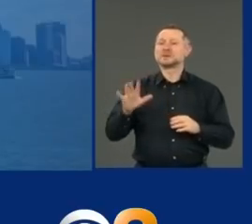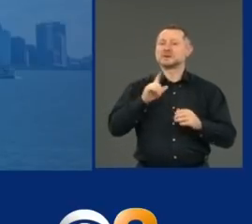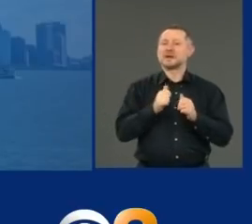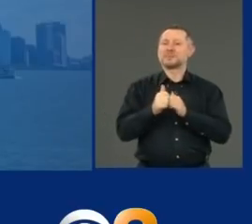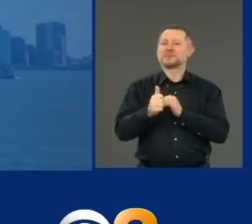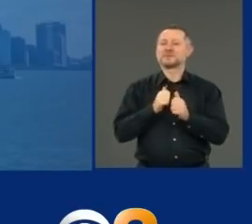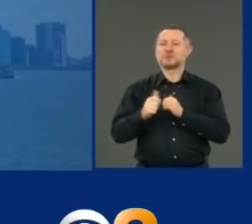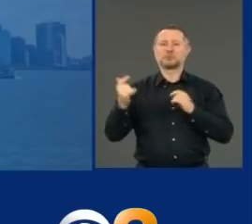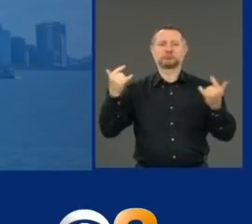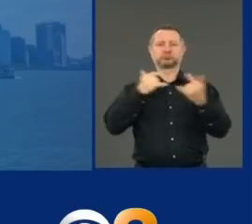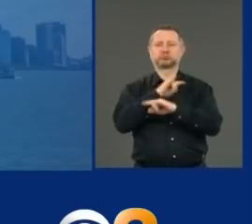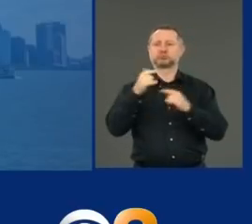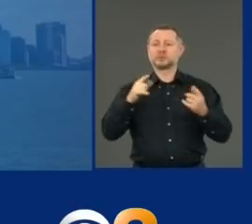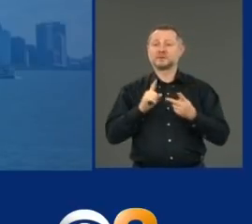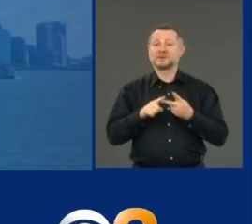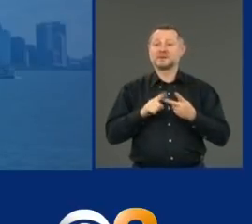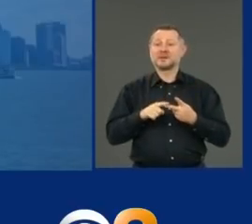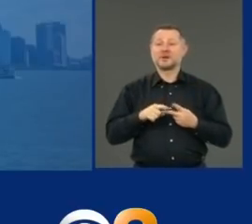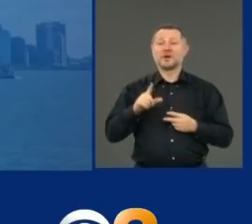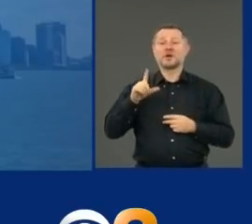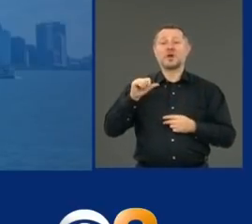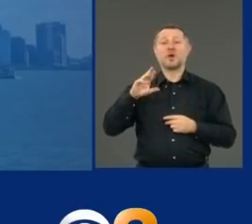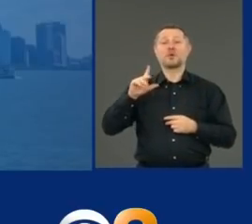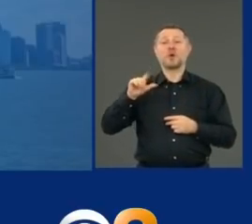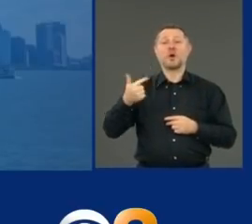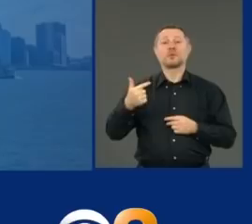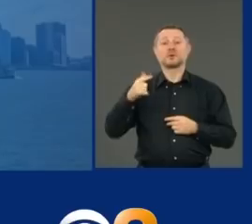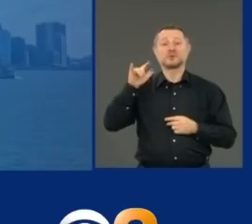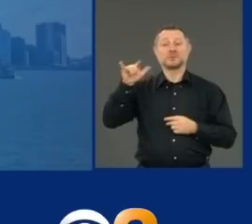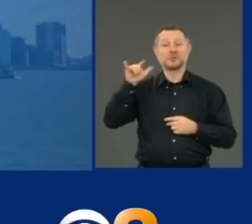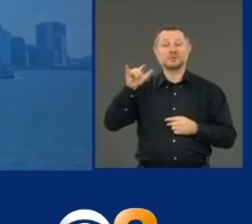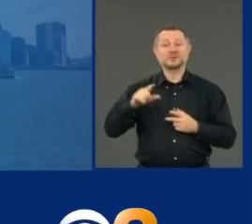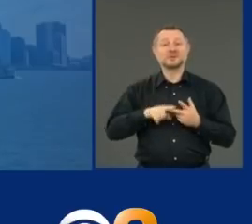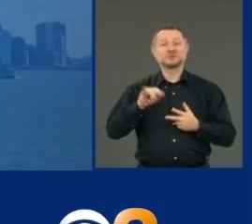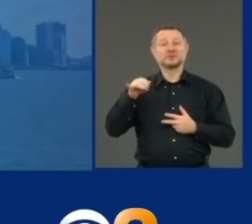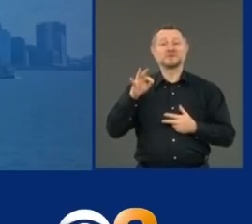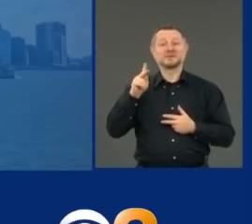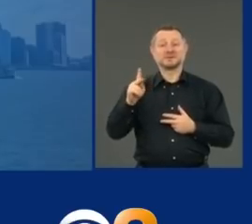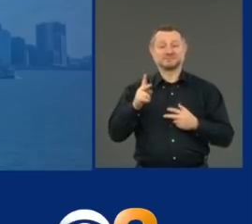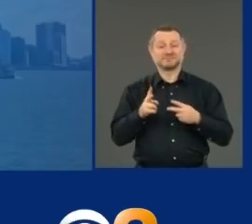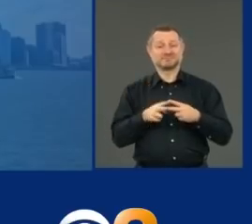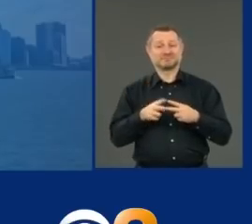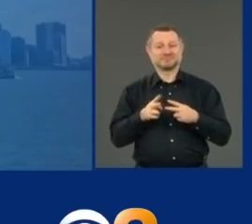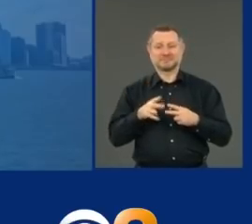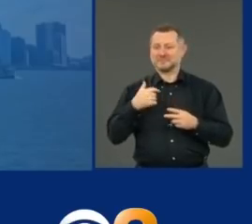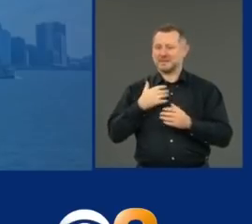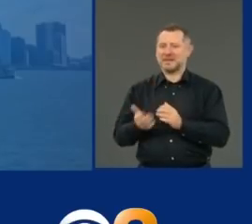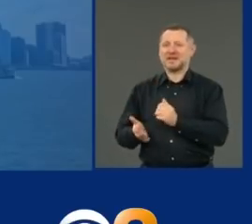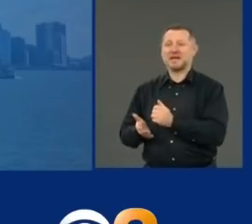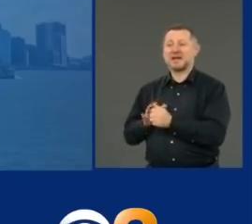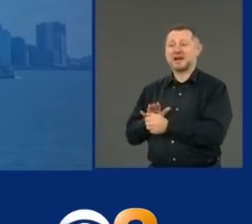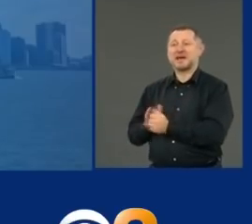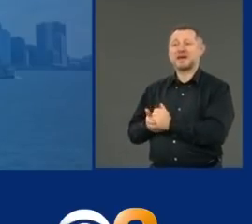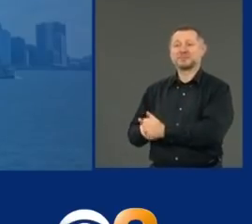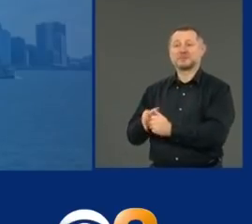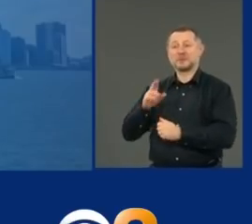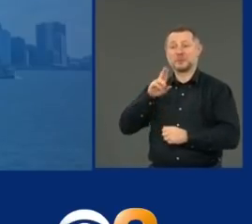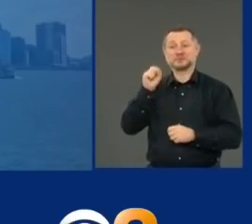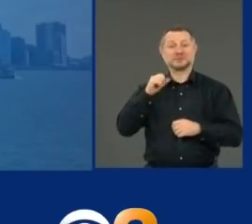BECAUSE THEY BELIEVE IN THE ECONOMY. BUILD NEW AIRPORTS WHICH MAKES THIS NATION MORE